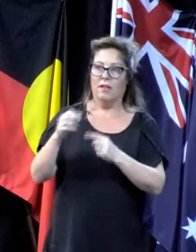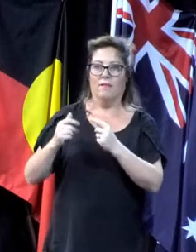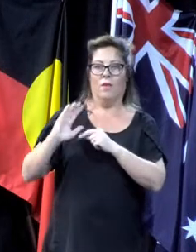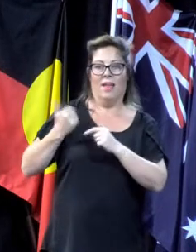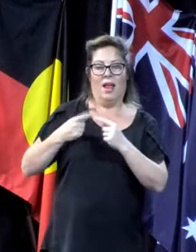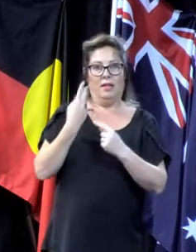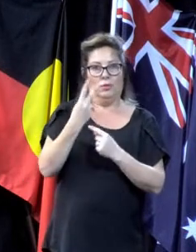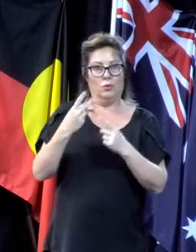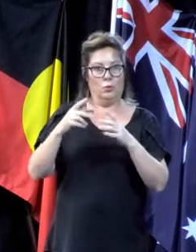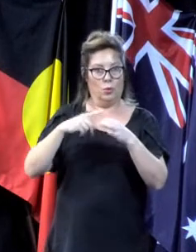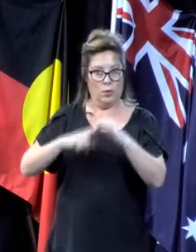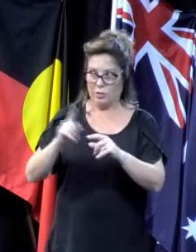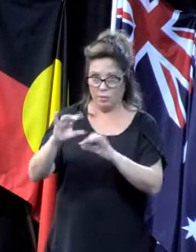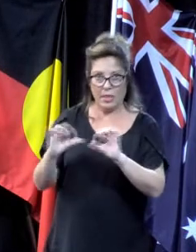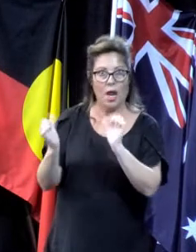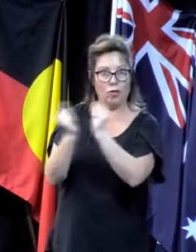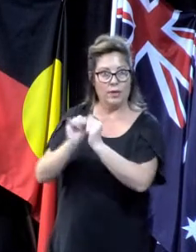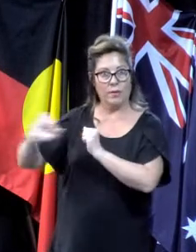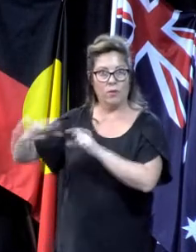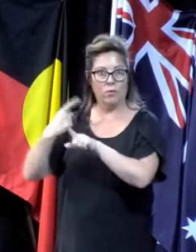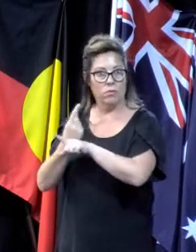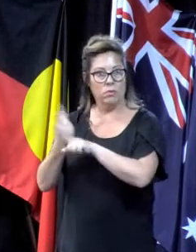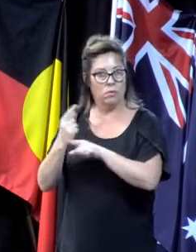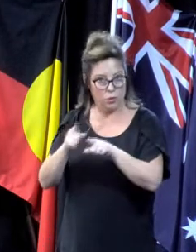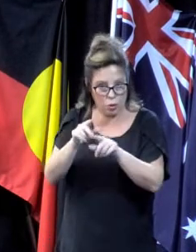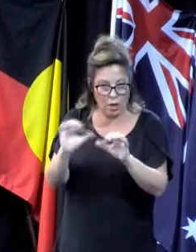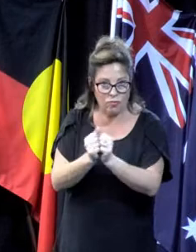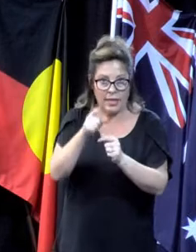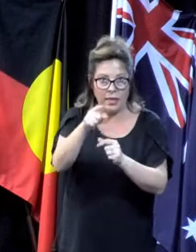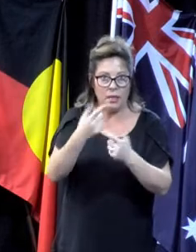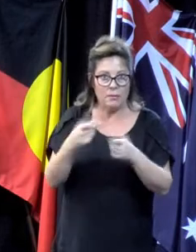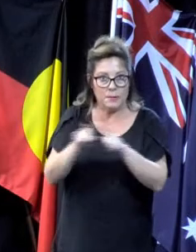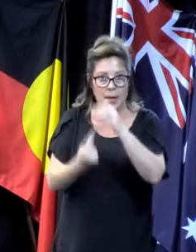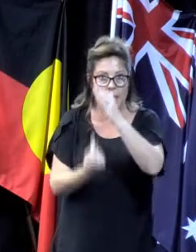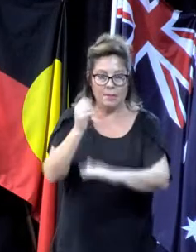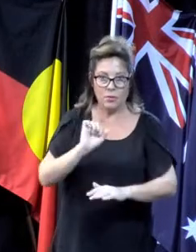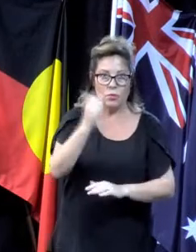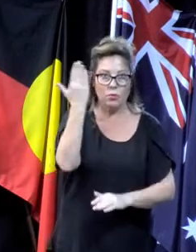I take it you agree with what's been said and you've seen these things yourselves? Yes. Thank you.